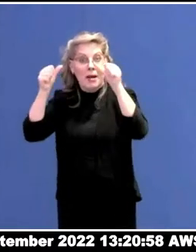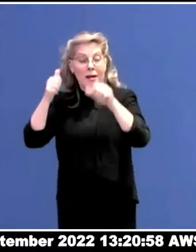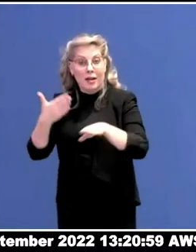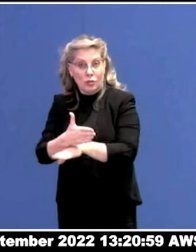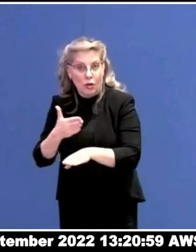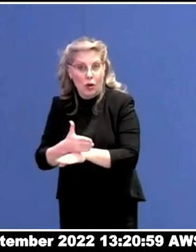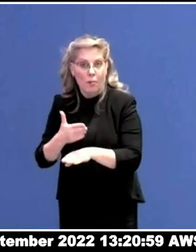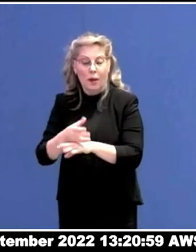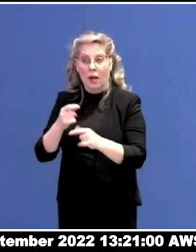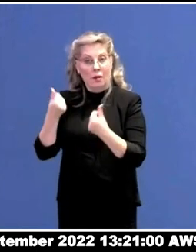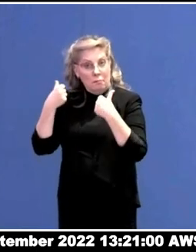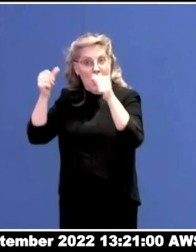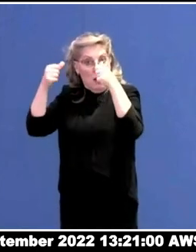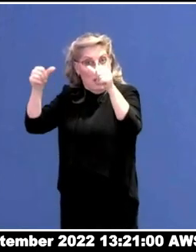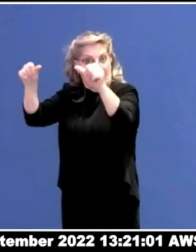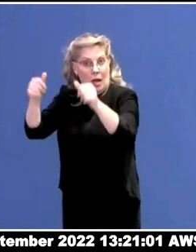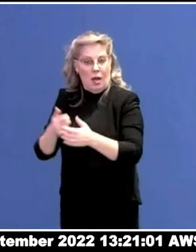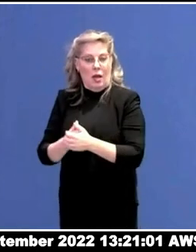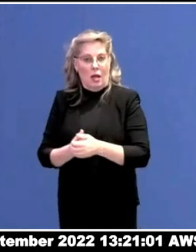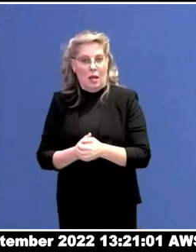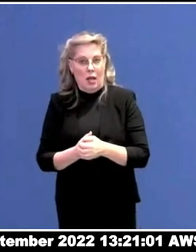model. She told me that the Western Australian government defunded it.